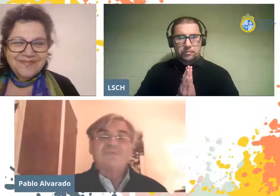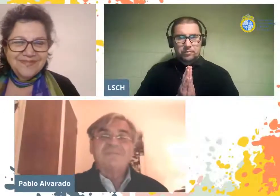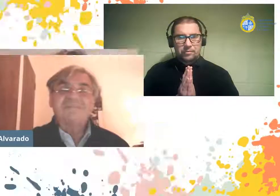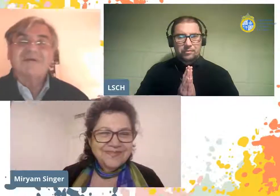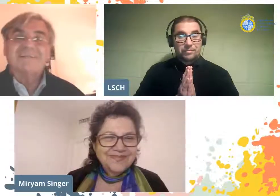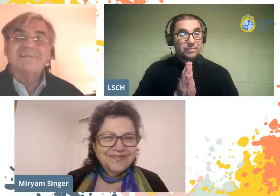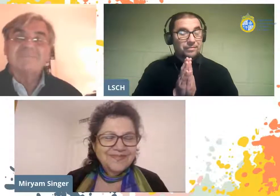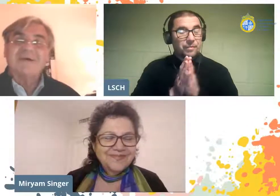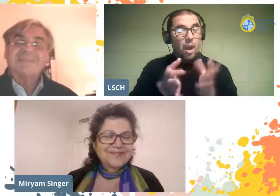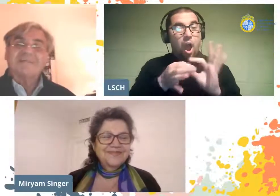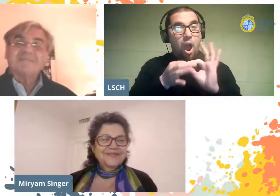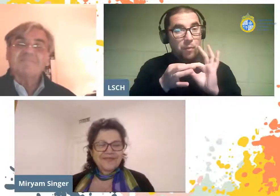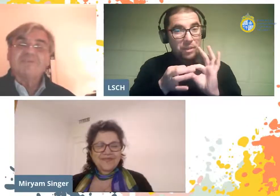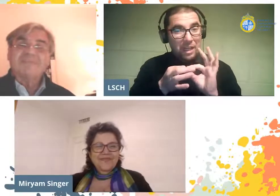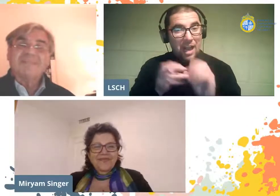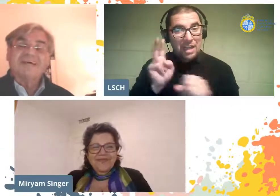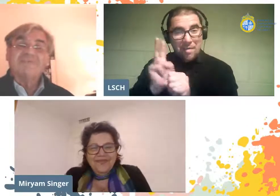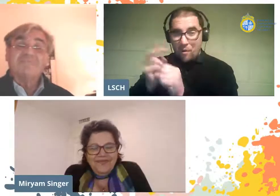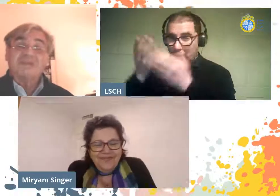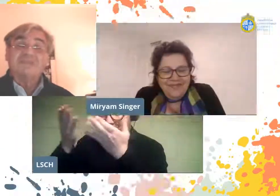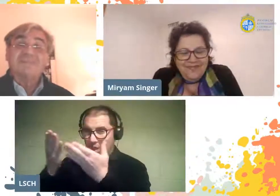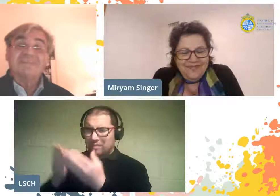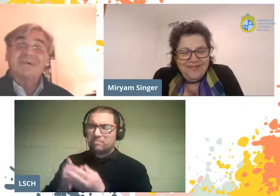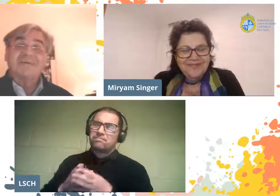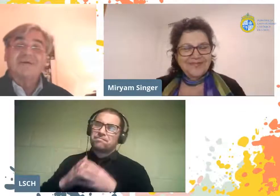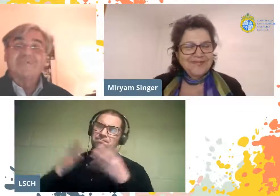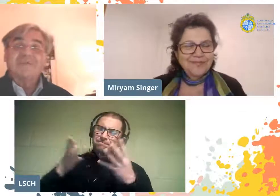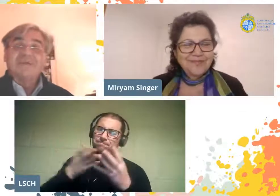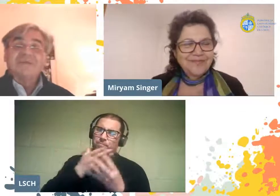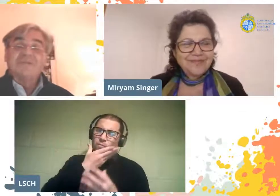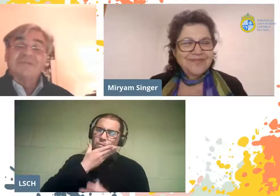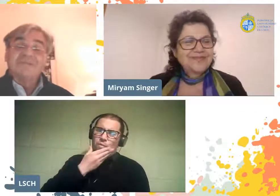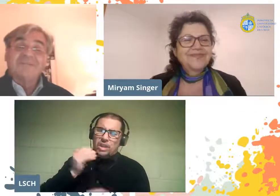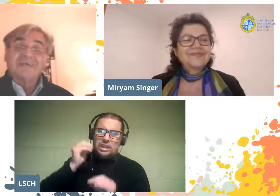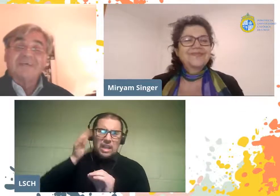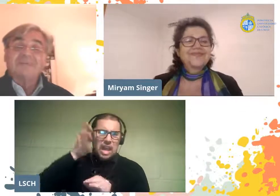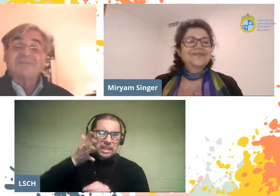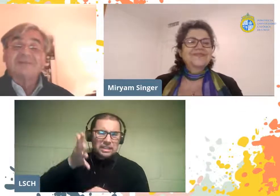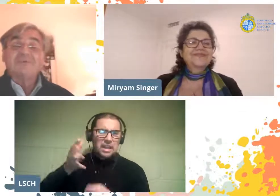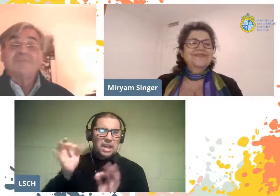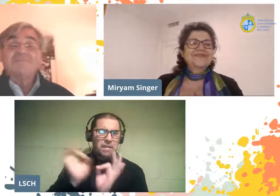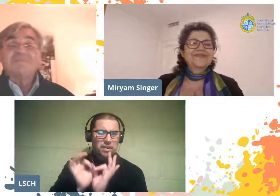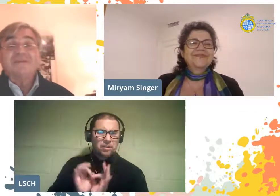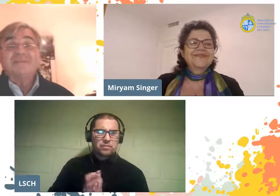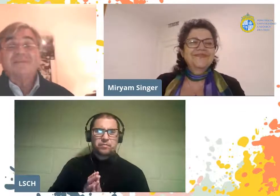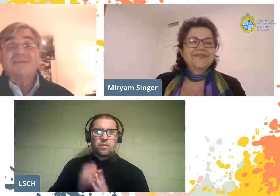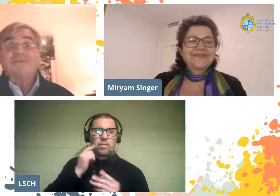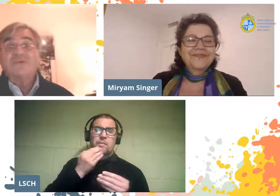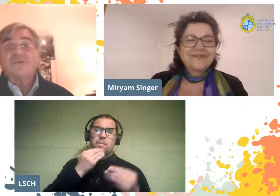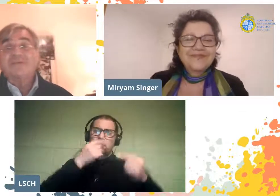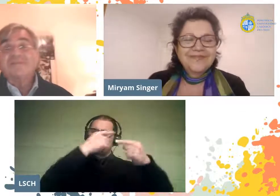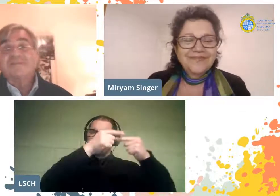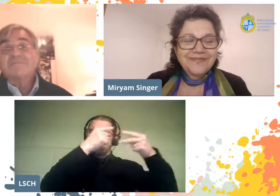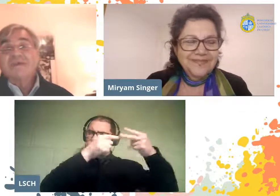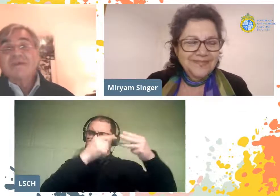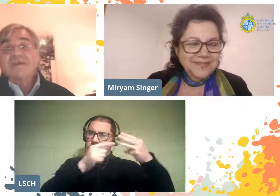Thank you very much, master, for this valuable talk where we also review fantastic piece.